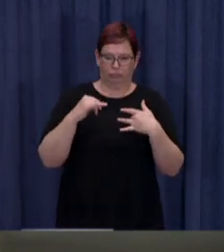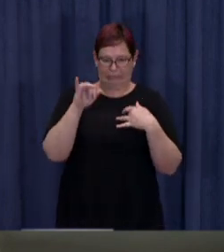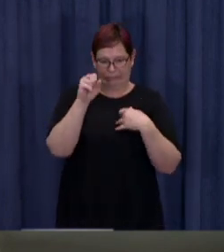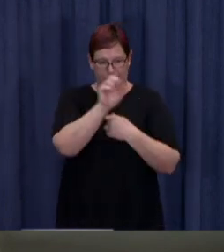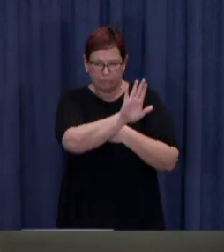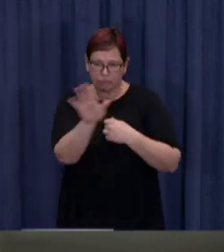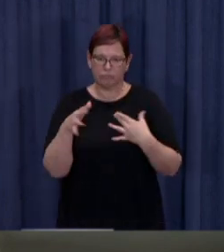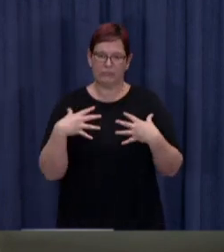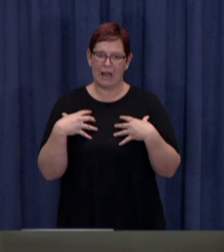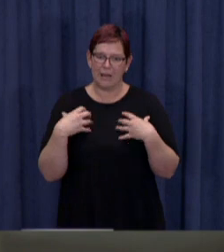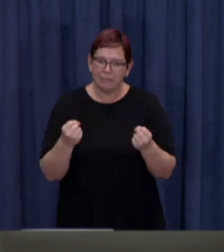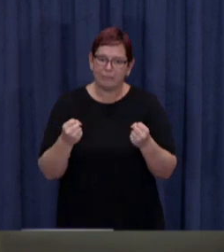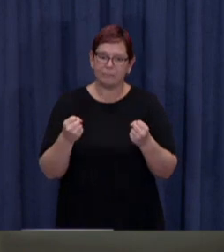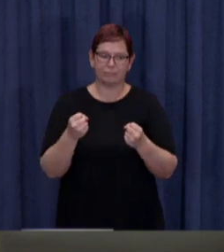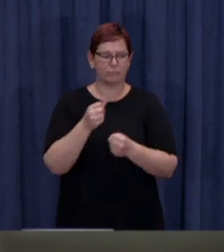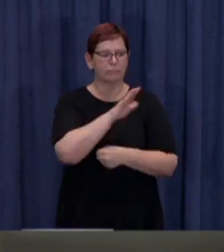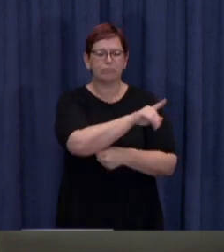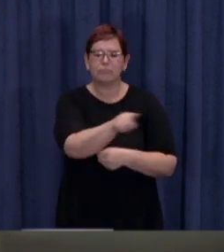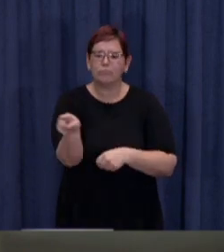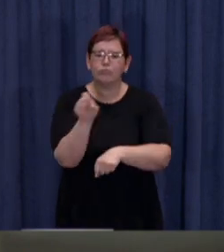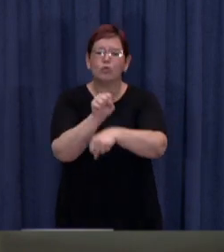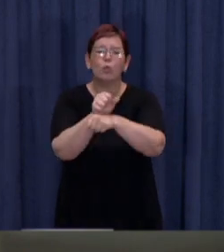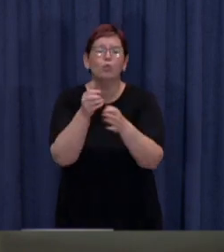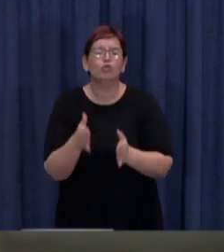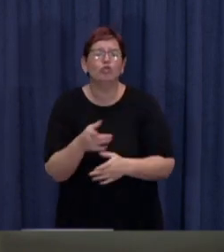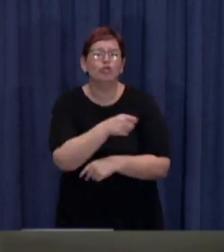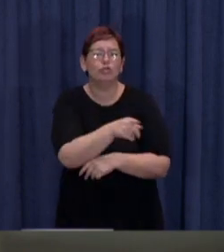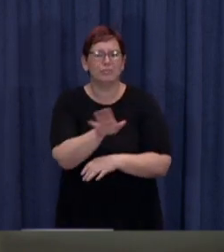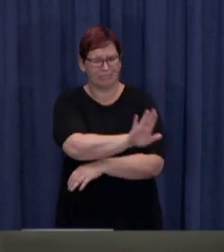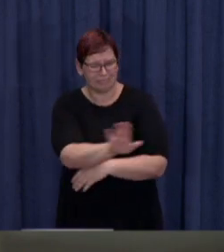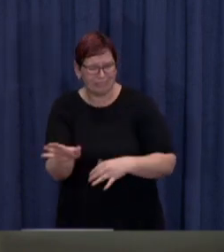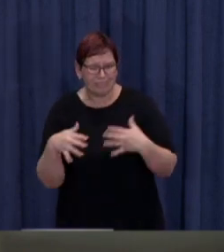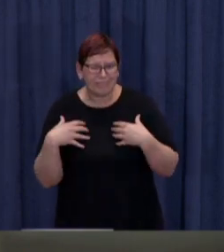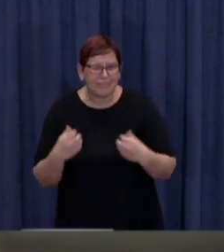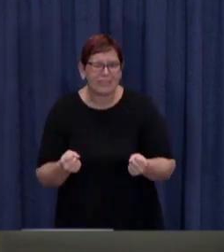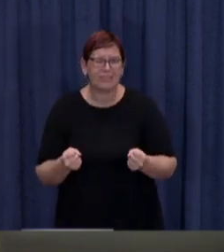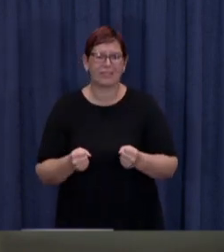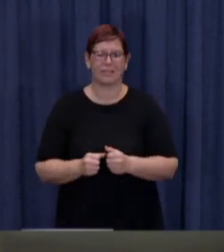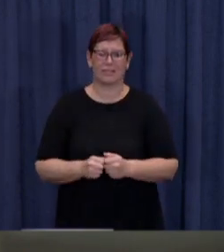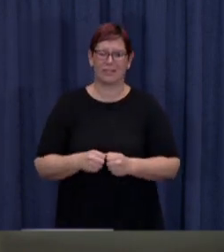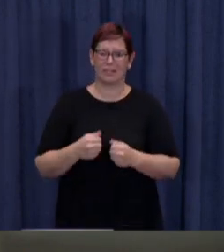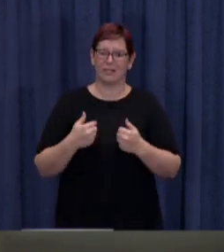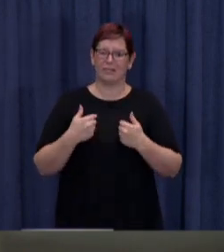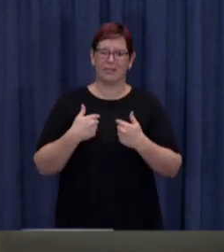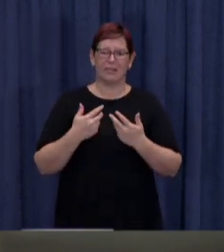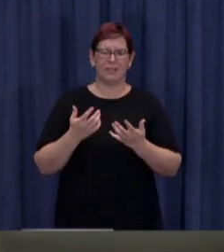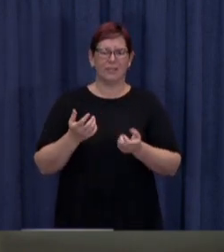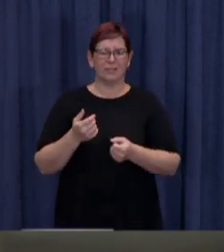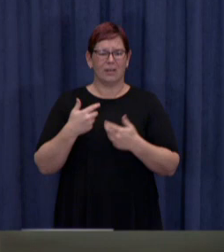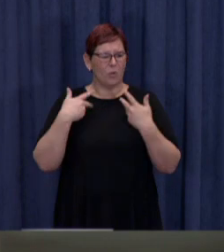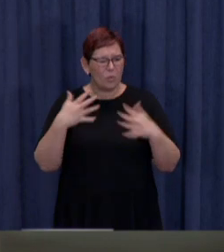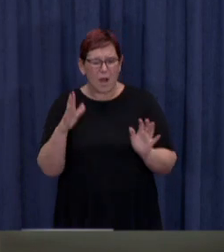same time as I don't want to see more of them than absolutely necessary ending up out of work because of steps that we undertake but I will be talking to the